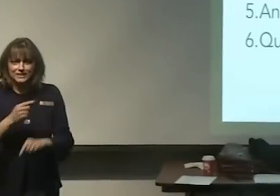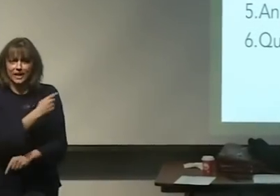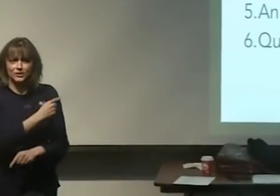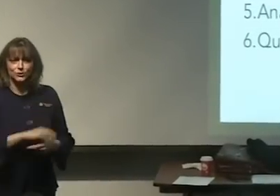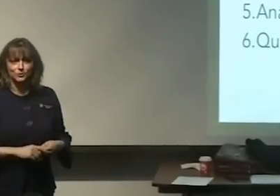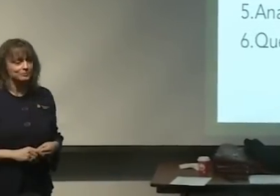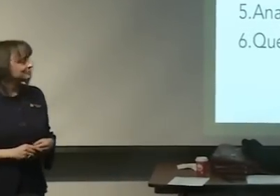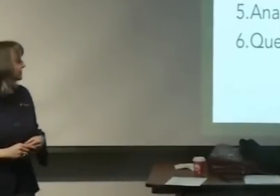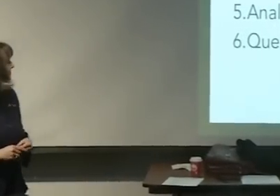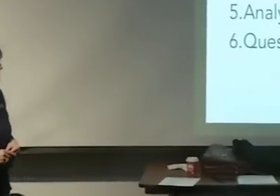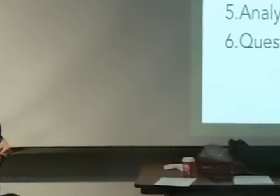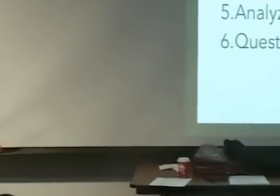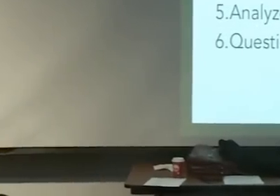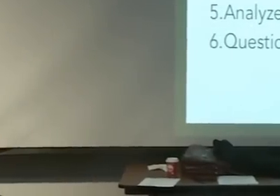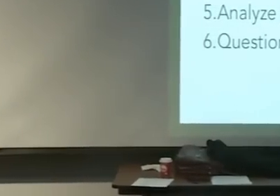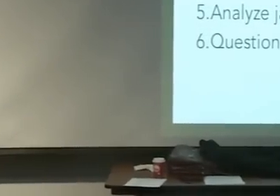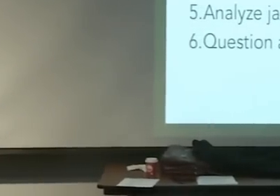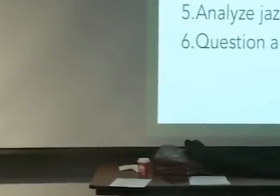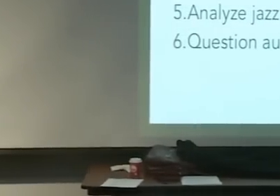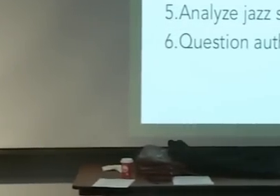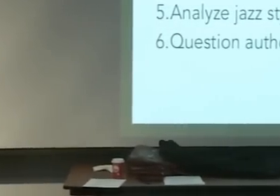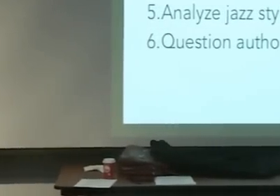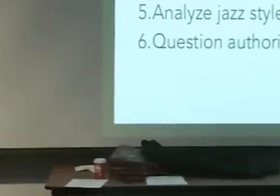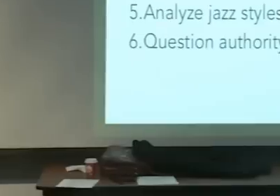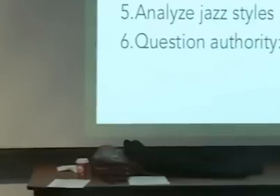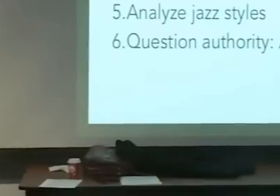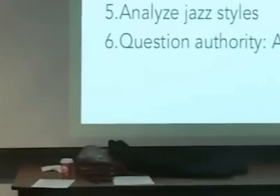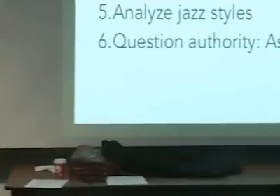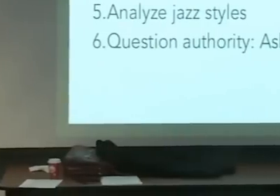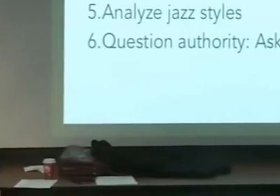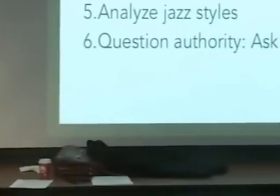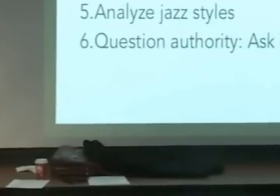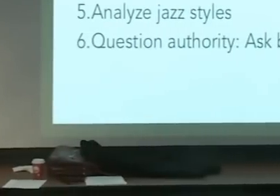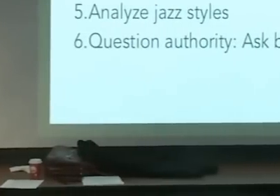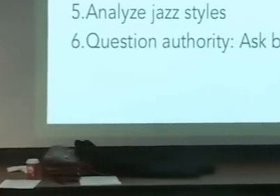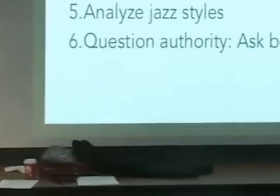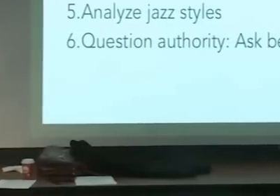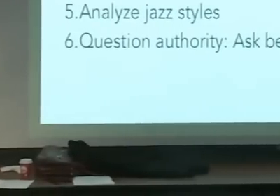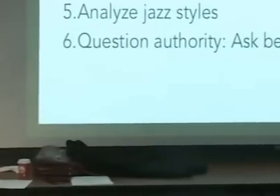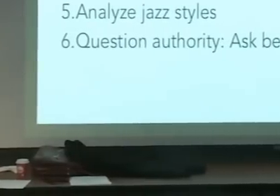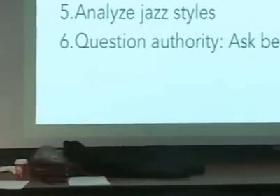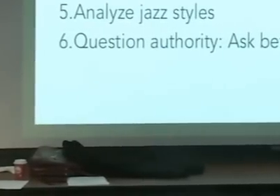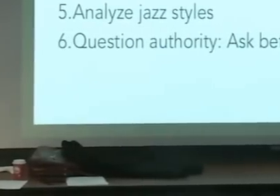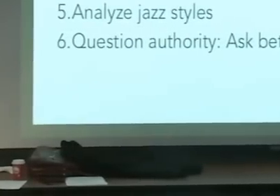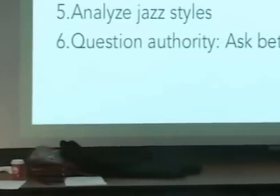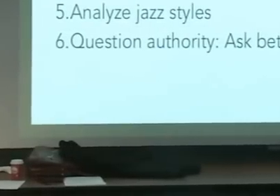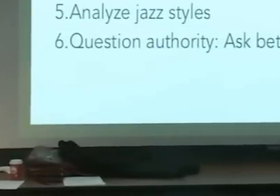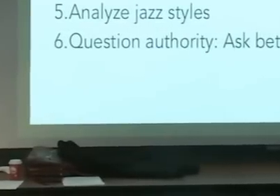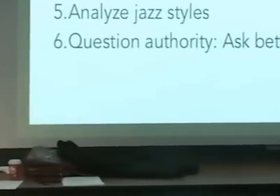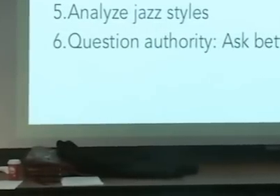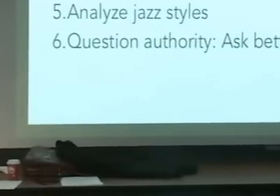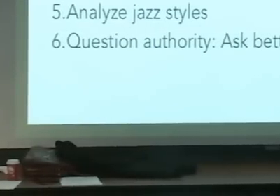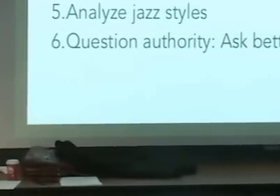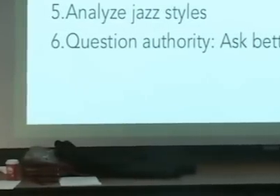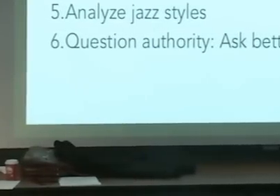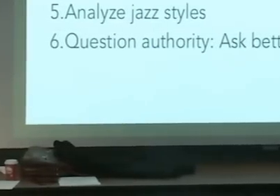You don't have to read my syllabus. What's the answer?